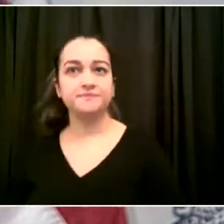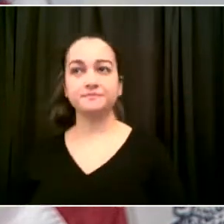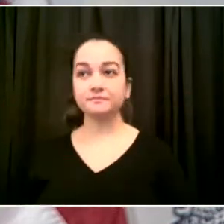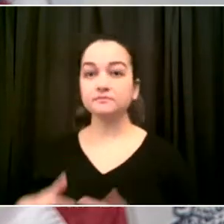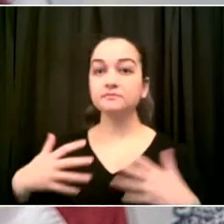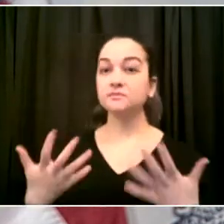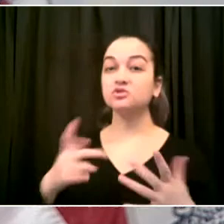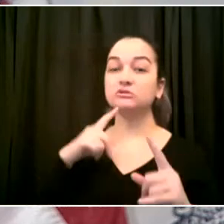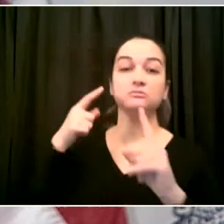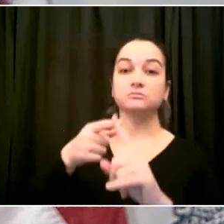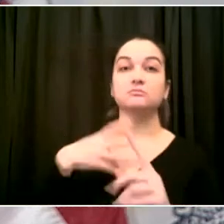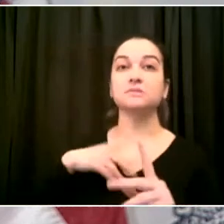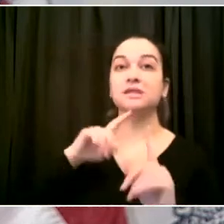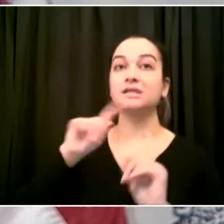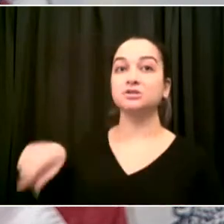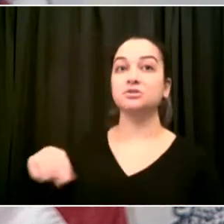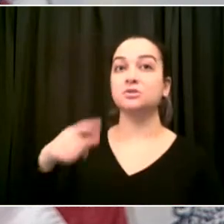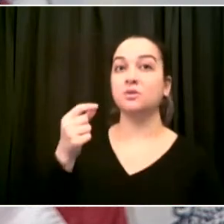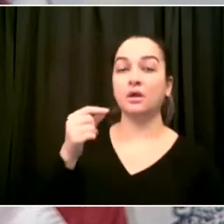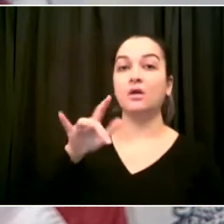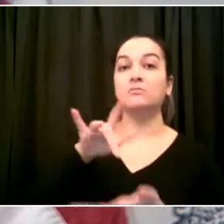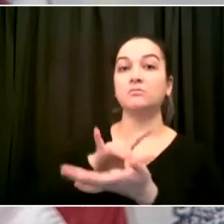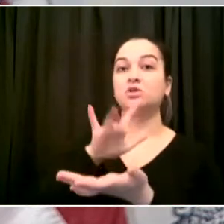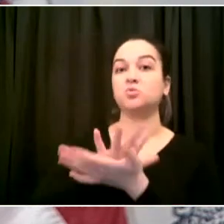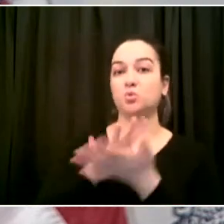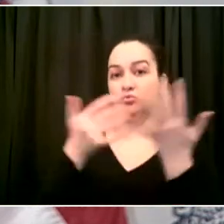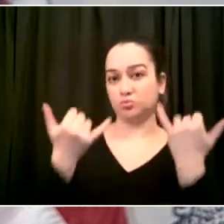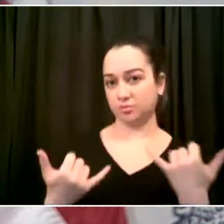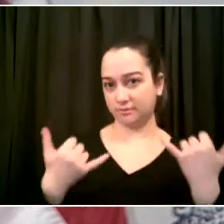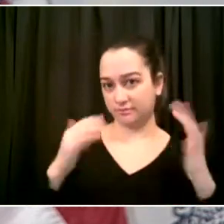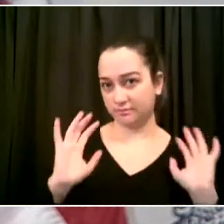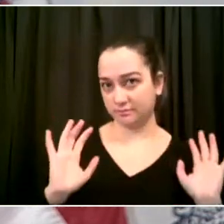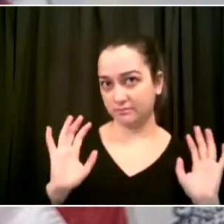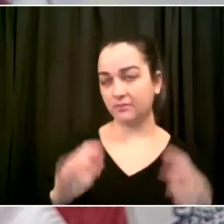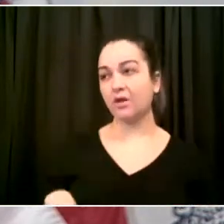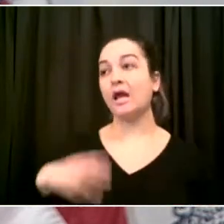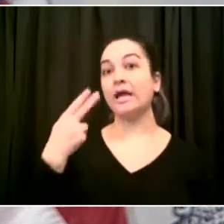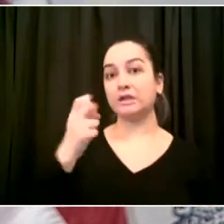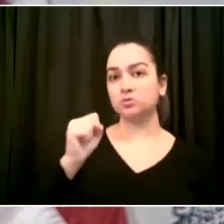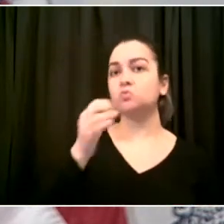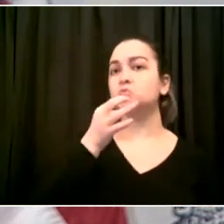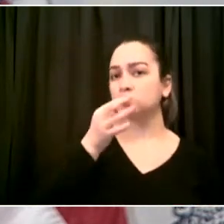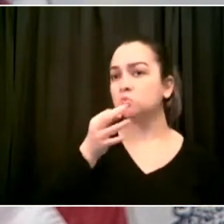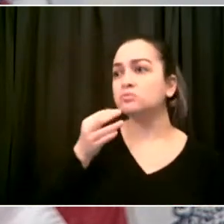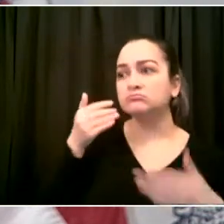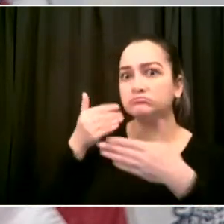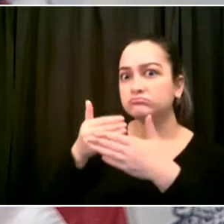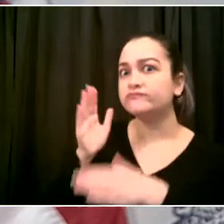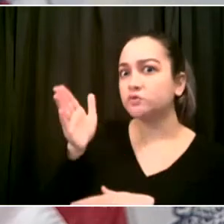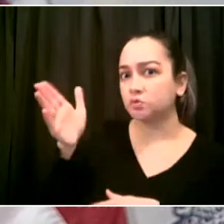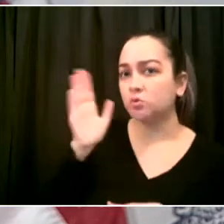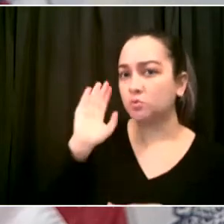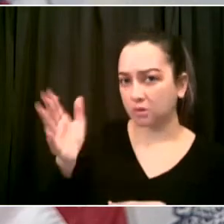WE HAVE TO GET EVIDENCE THAT WE ARE THERE WE E HAVE TO WATCH THESE VARIANTS IN PARTIICULAR. SO I WOULD SAY TO YOU, MIDDLE SCHOOL TODAY, HIGH SCHOOL SOON AND THEN THE